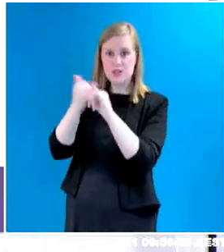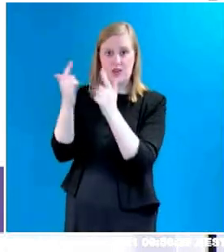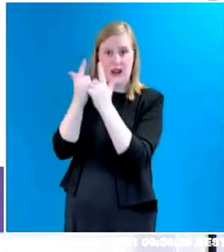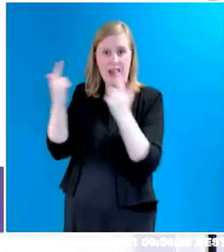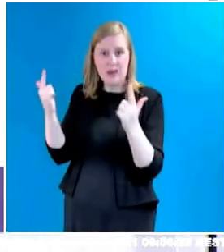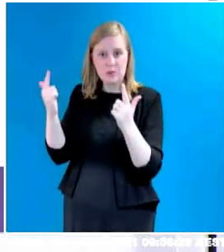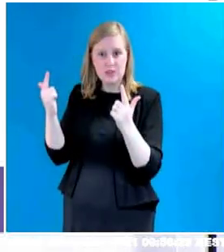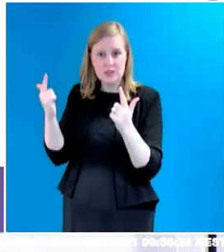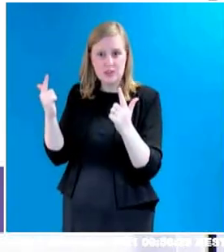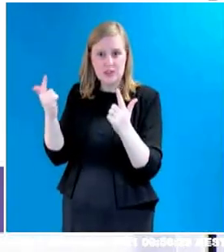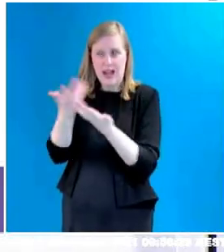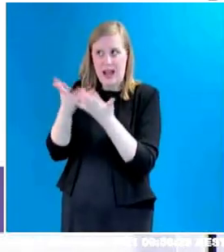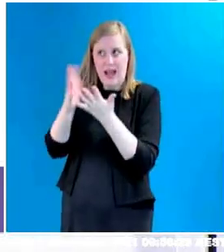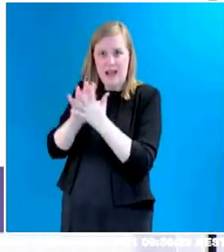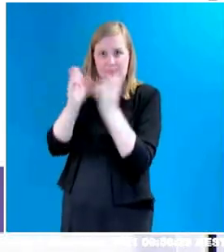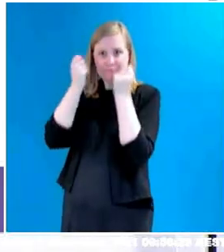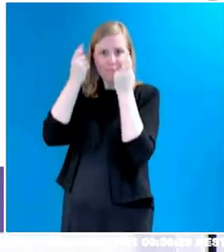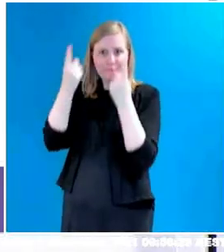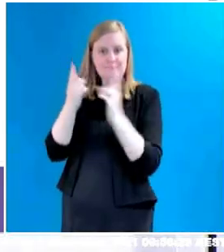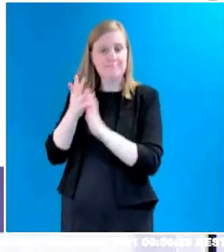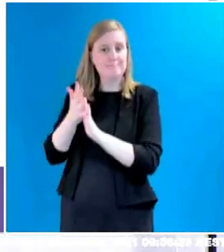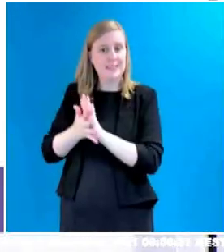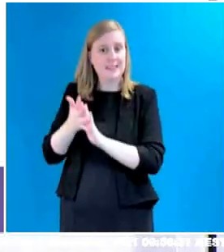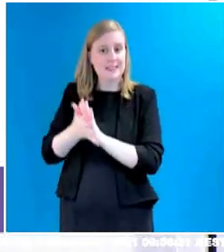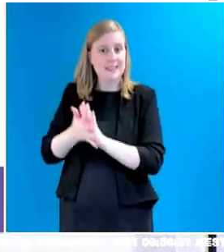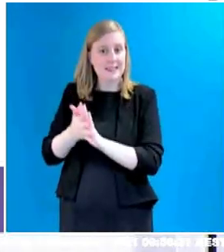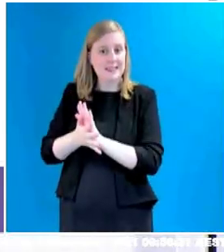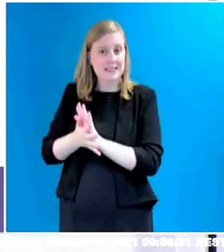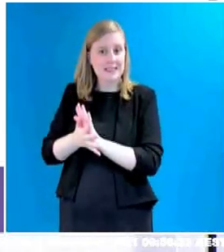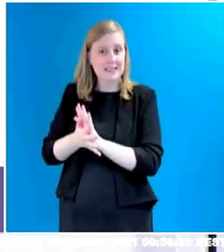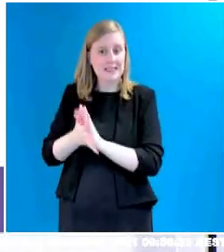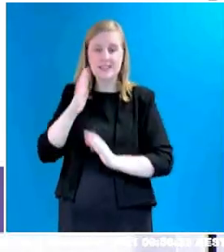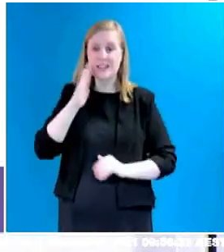It doesn't matter whether you are in the parliament, in the courts, in the